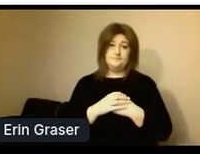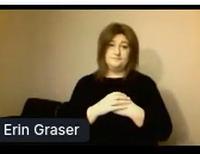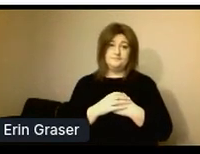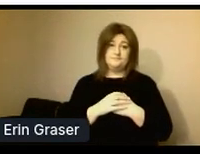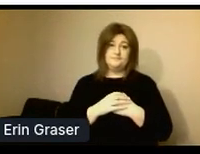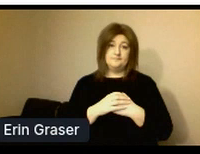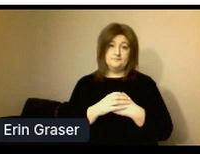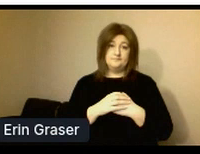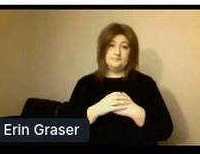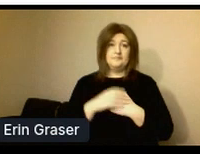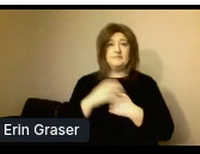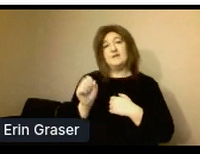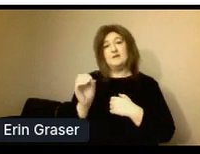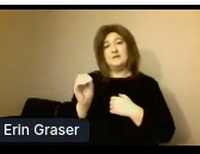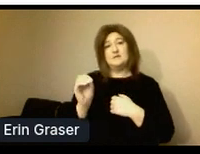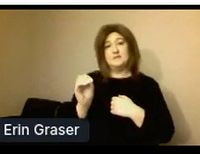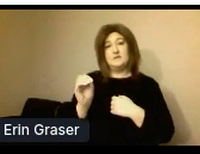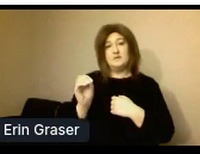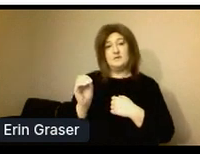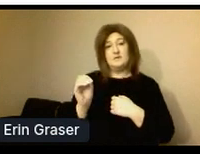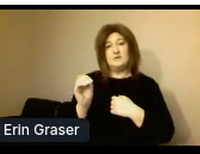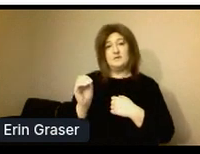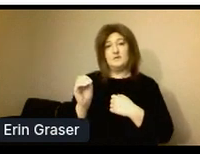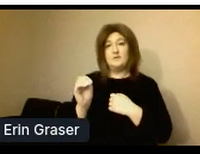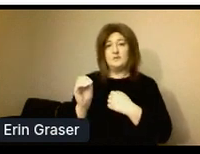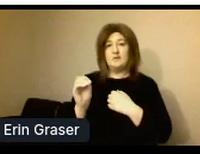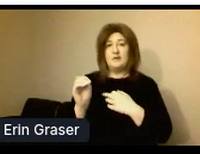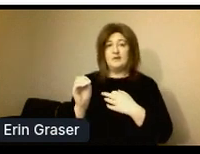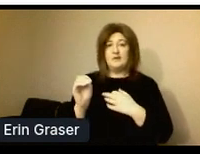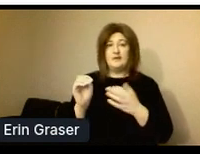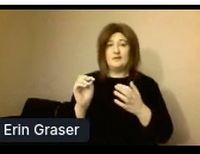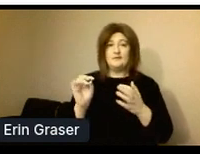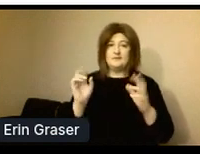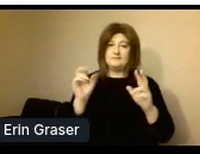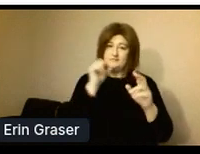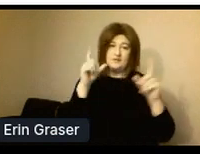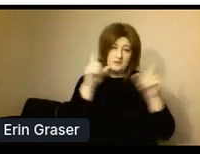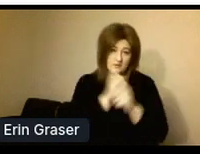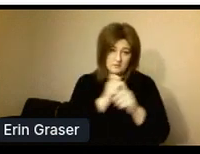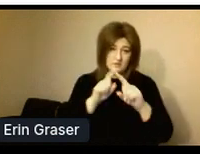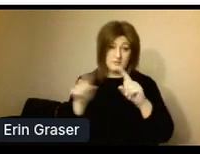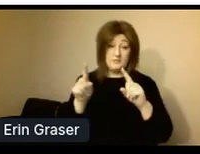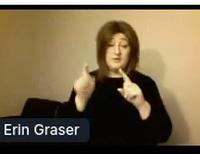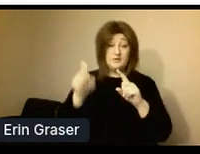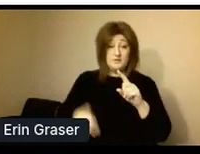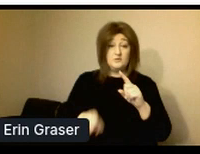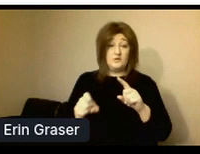So allyship is not complicated. But it does require you to be intentional.